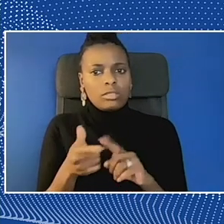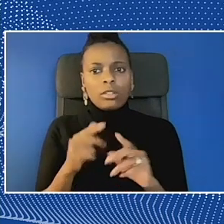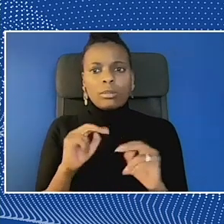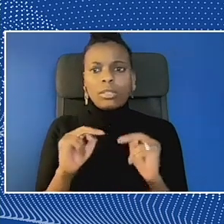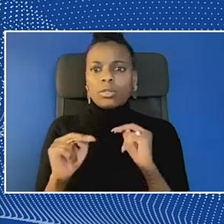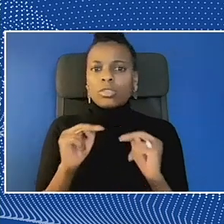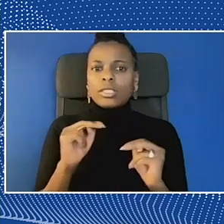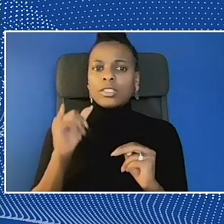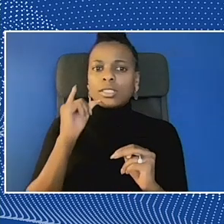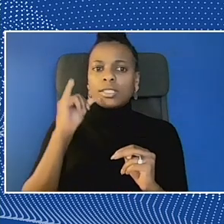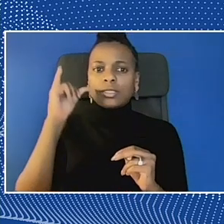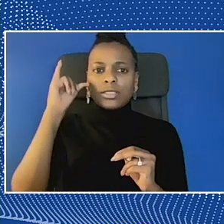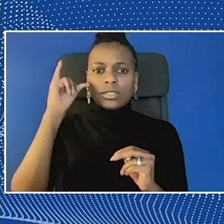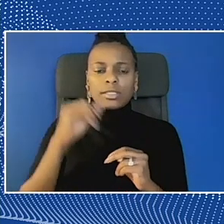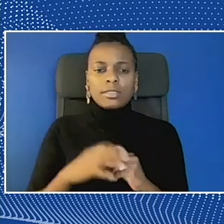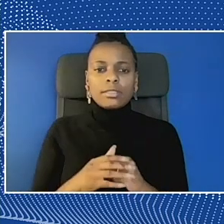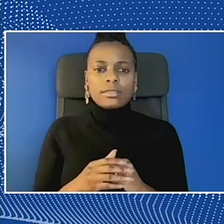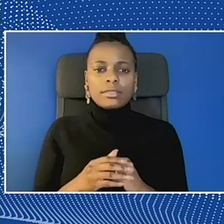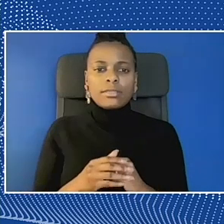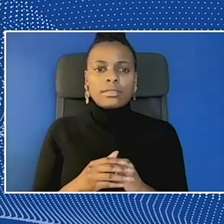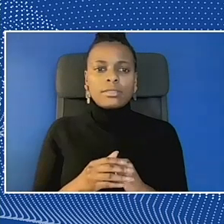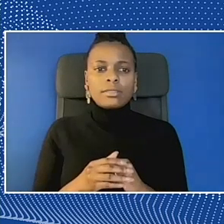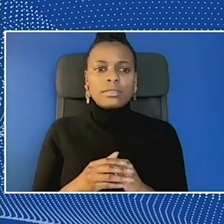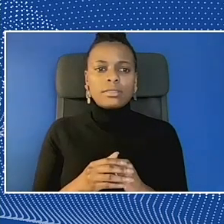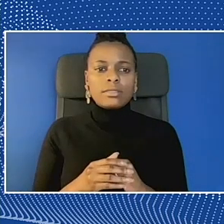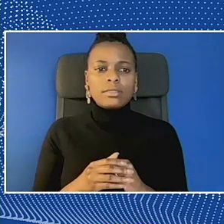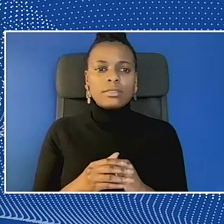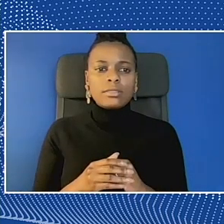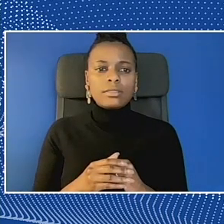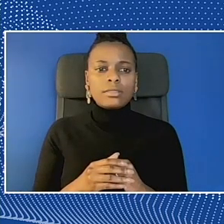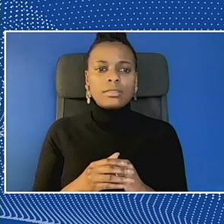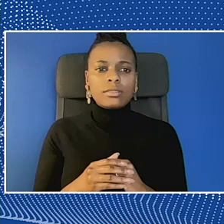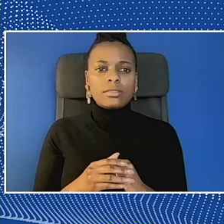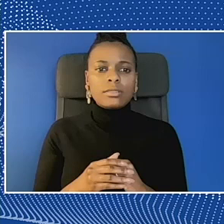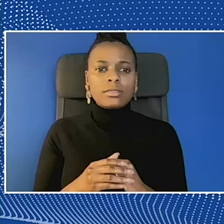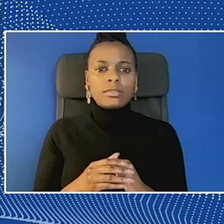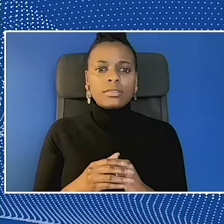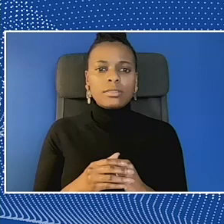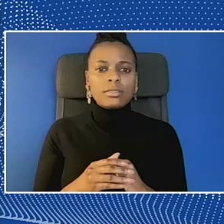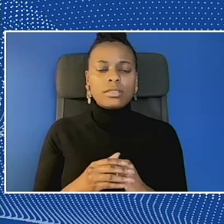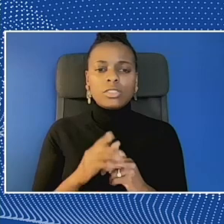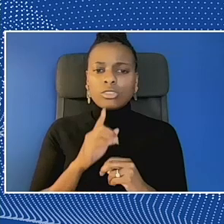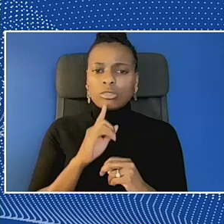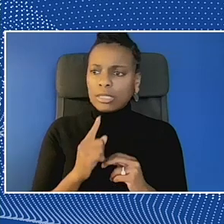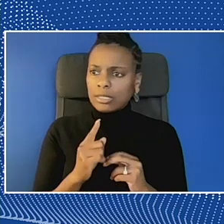to really critically think about that 80%